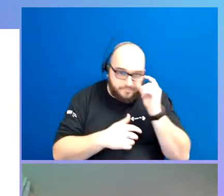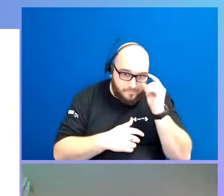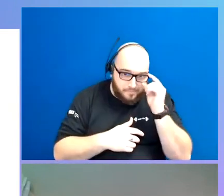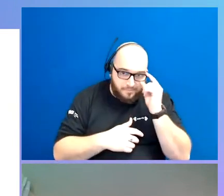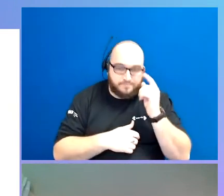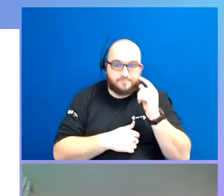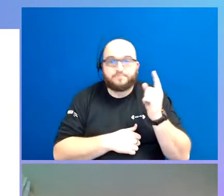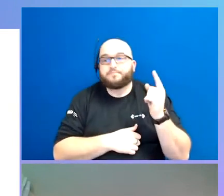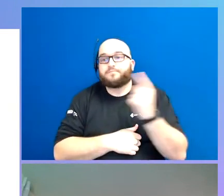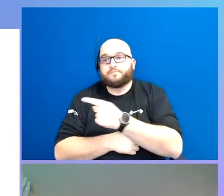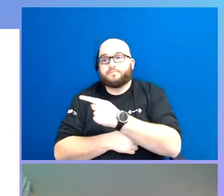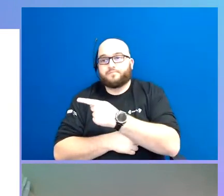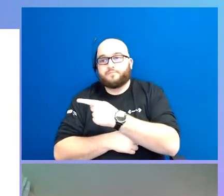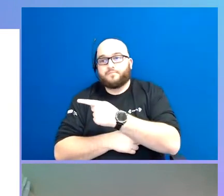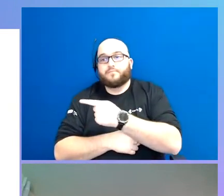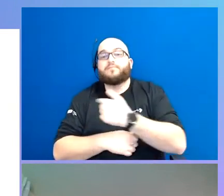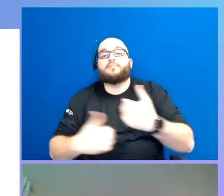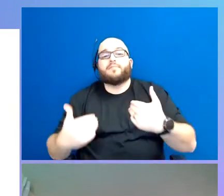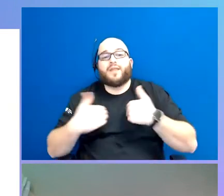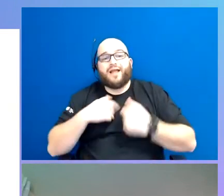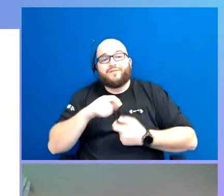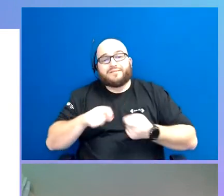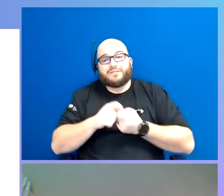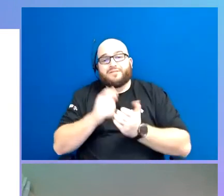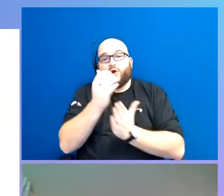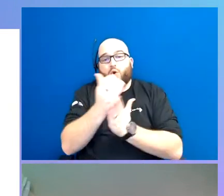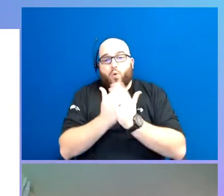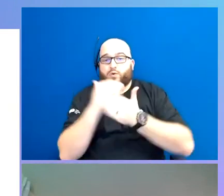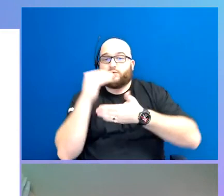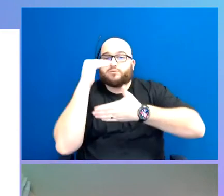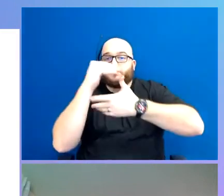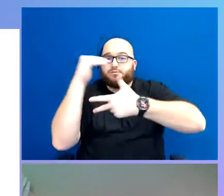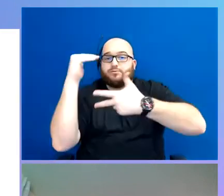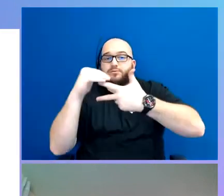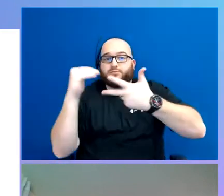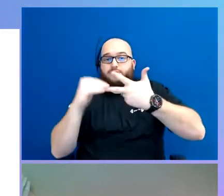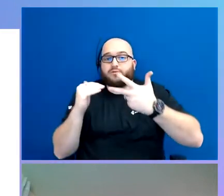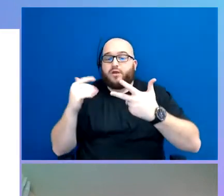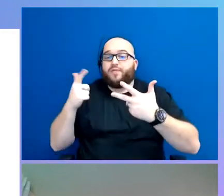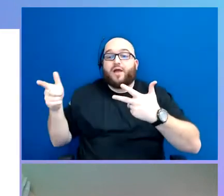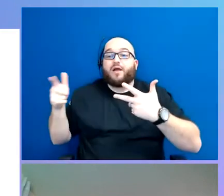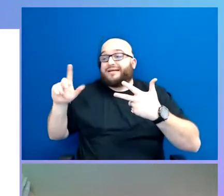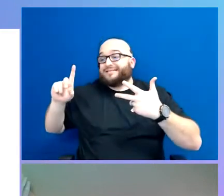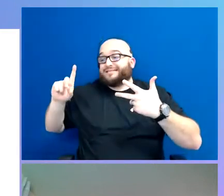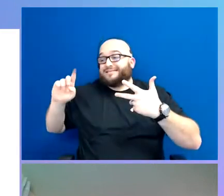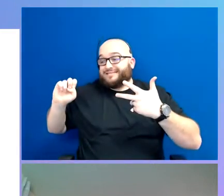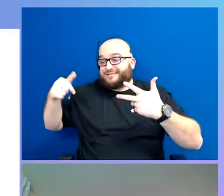we have uh, certain number of uh courses, uh, modules recommended